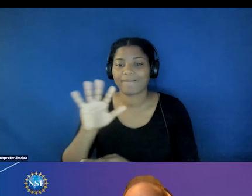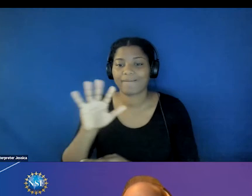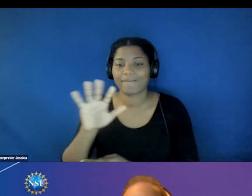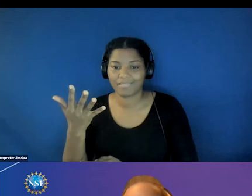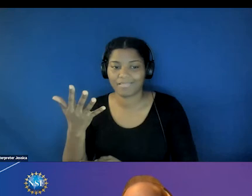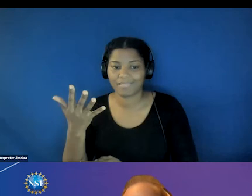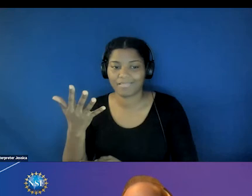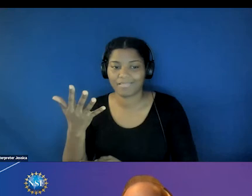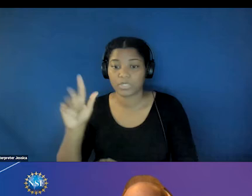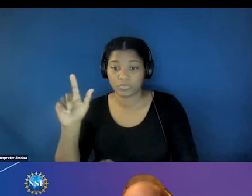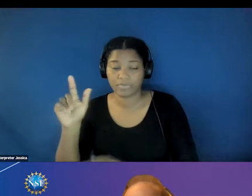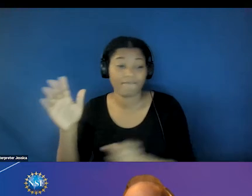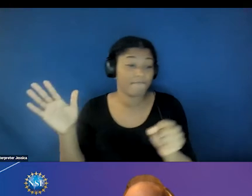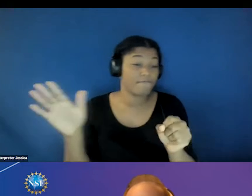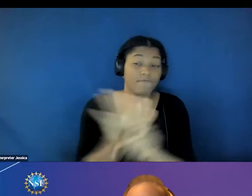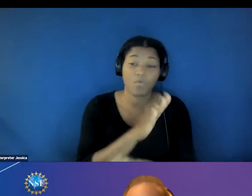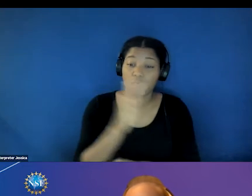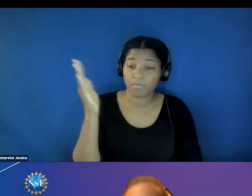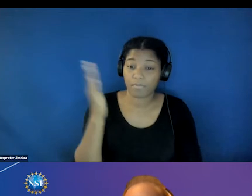And full proposals are only by invitation.